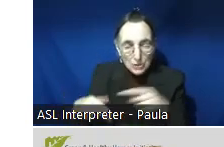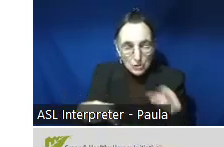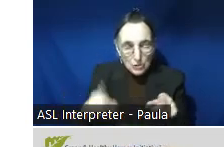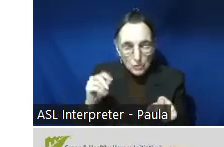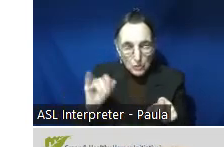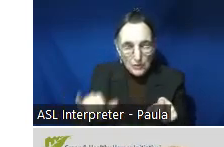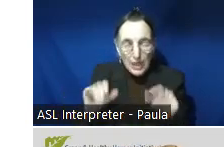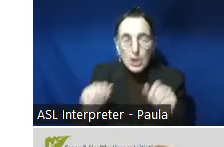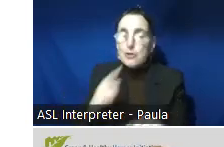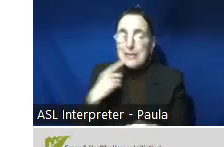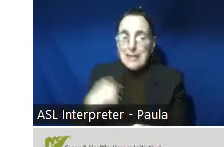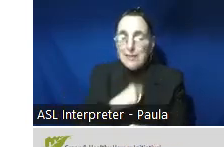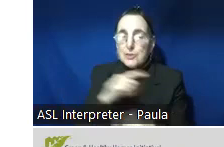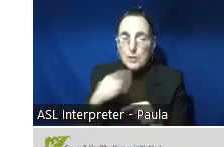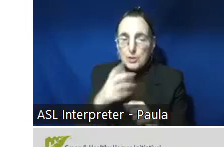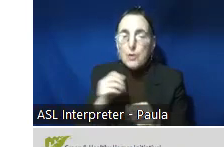when you want to move to the next slide. RUTH ANN NORTON: